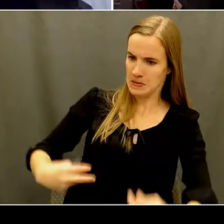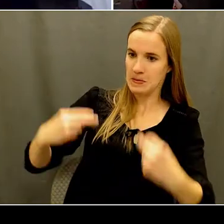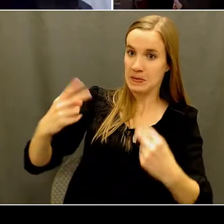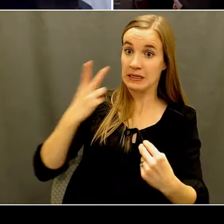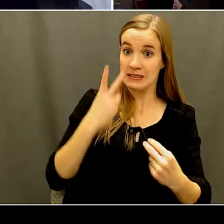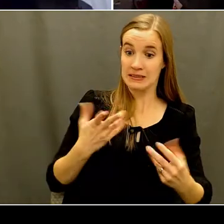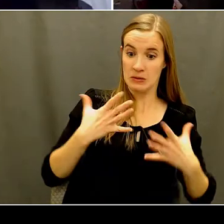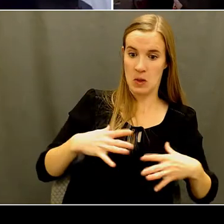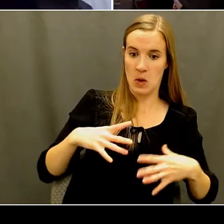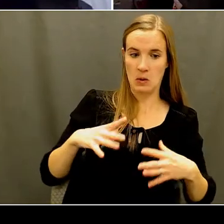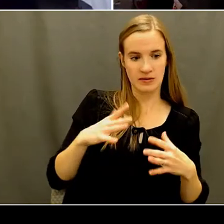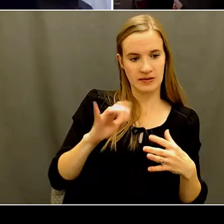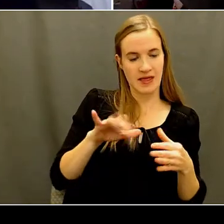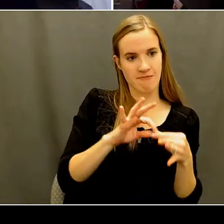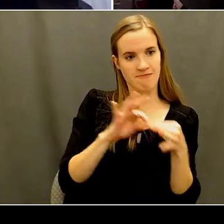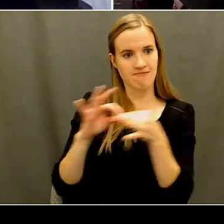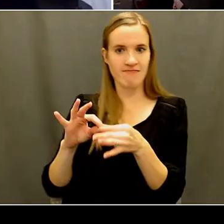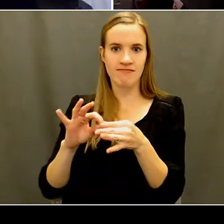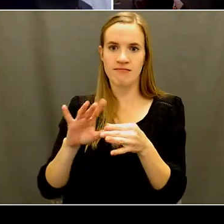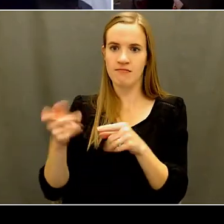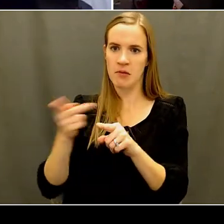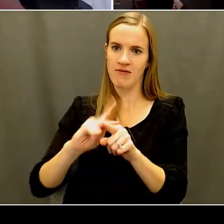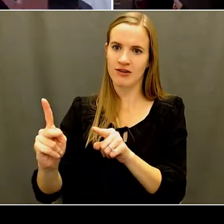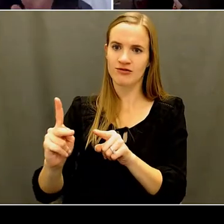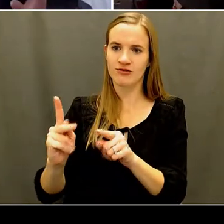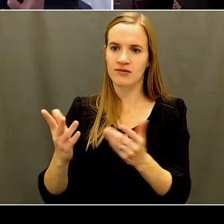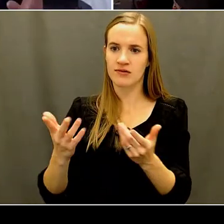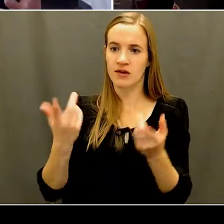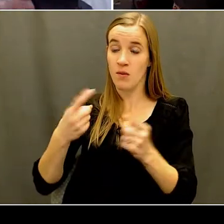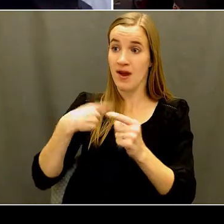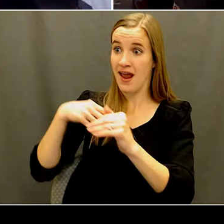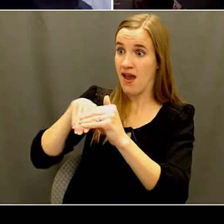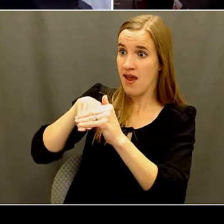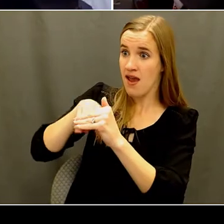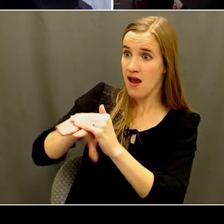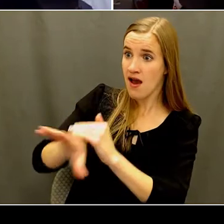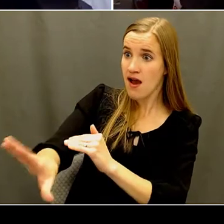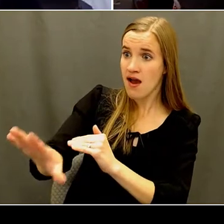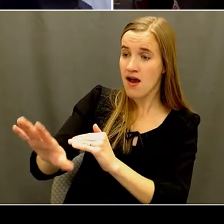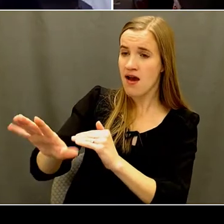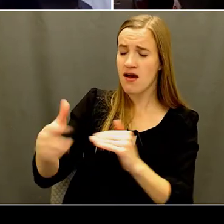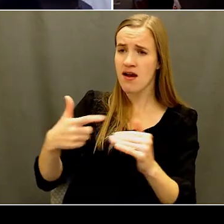people to judge me for was my, you know, busted up looking shoes, right? So I